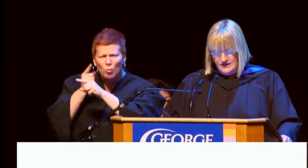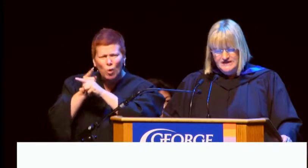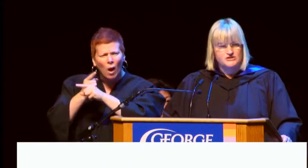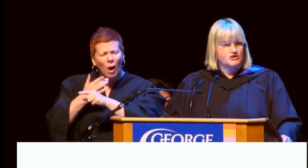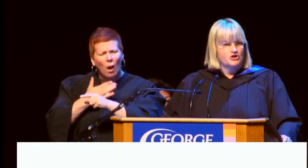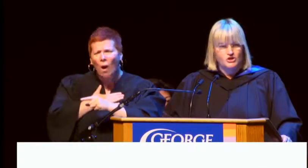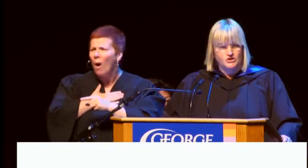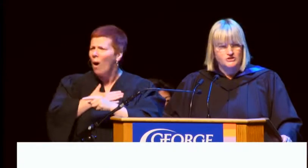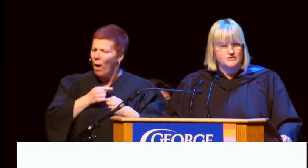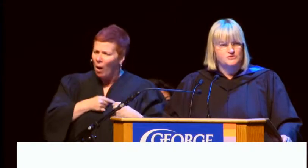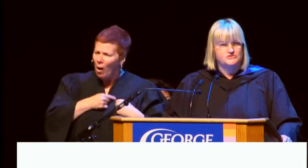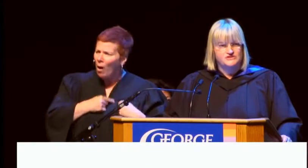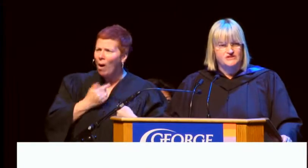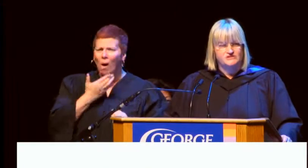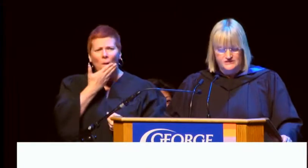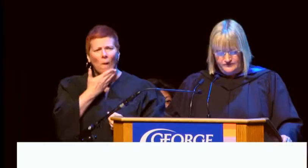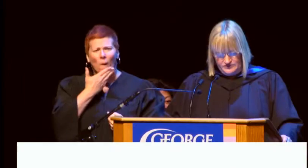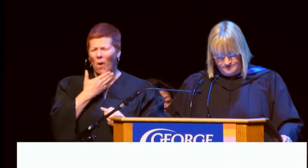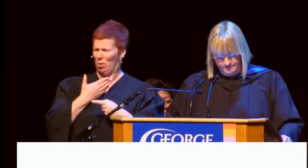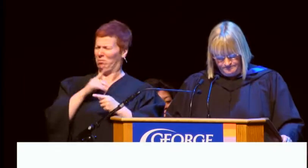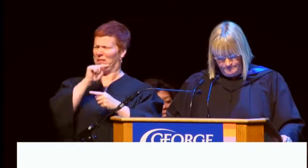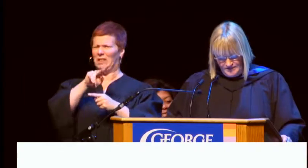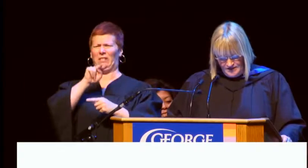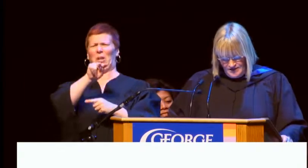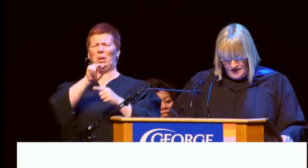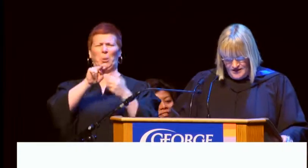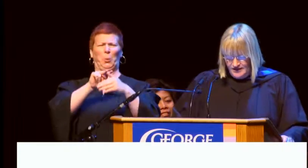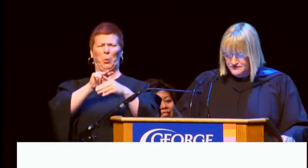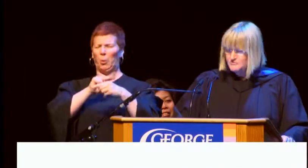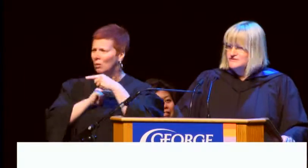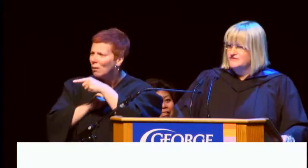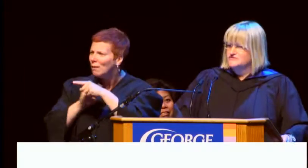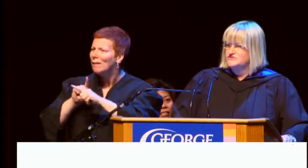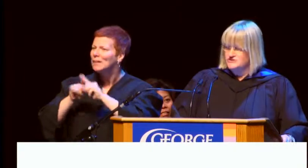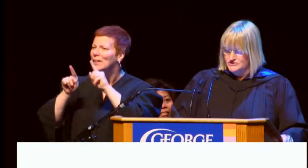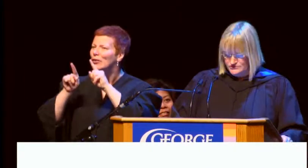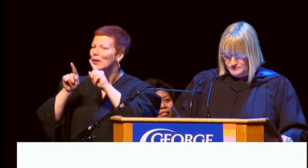HE'S NOT AT ALL LIKE WHAT YOU SEE ON TV!" AND I LIKE TO BRING CHEFS TO YOU - THE STUDENTS.